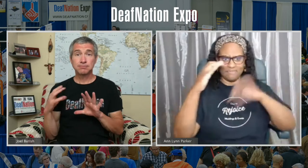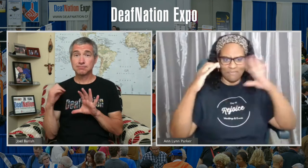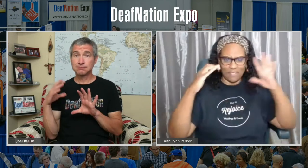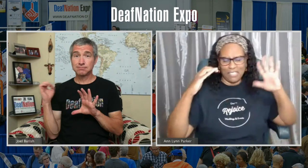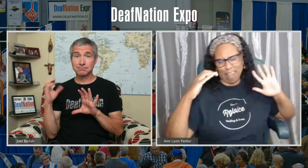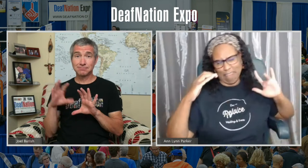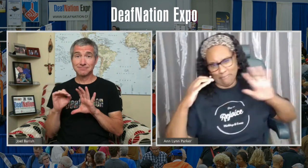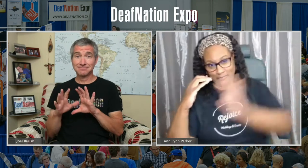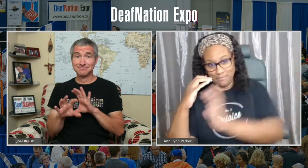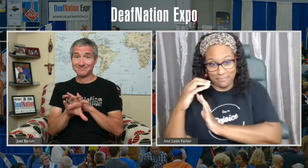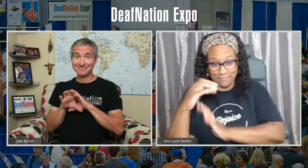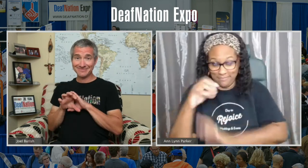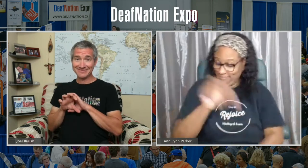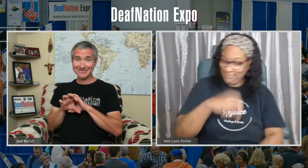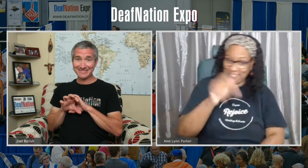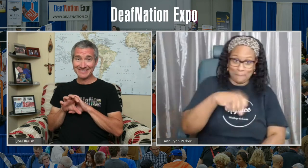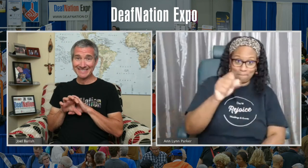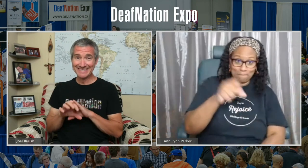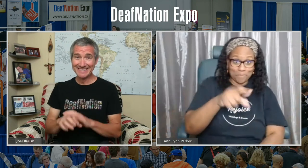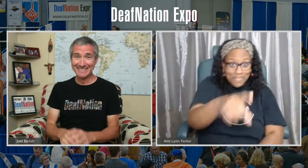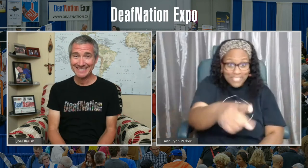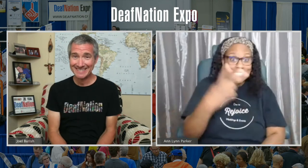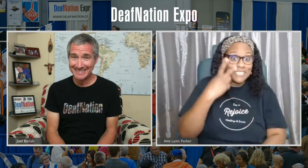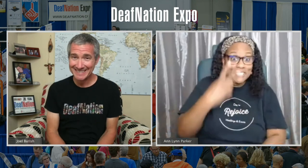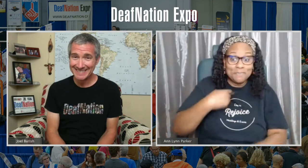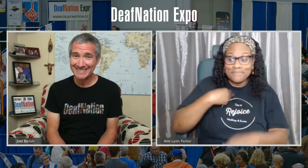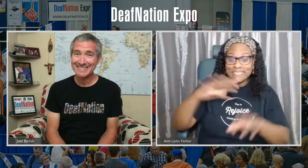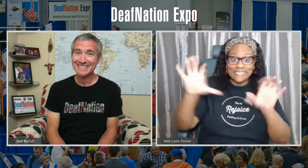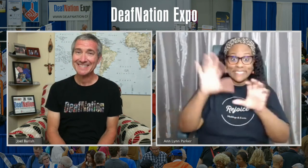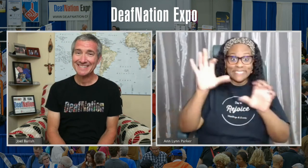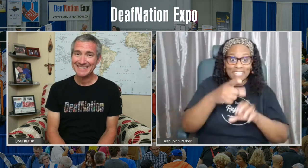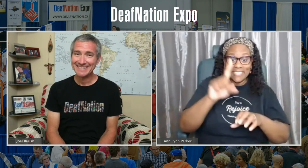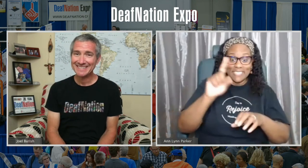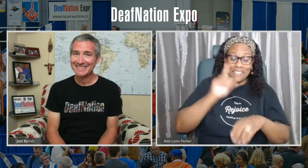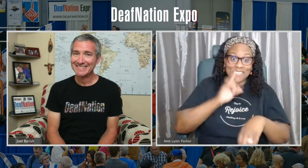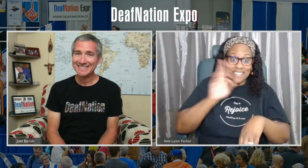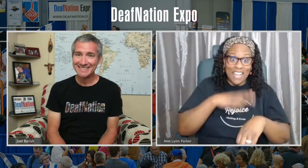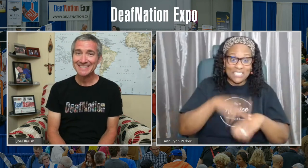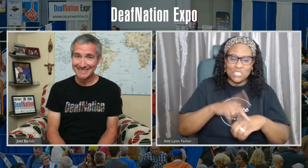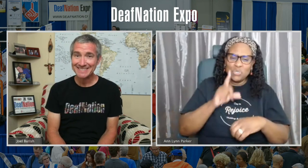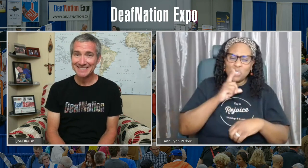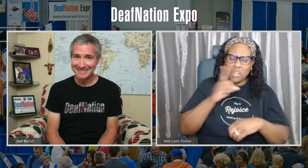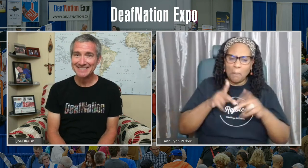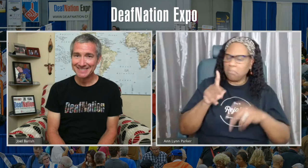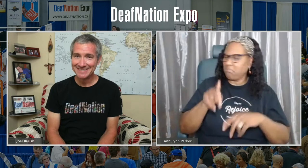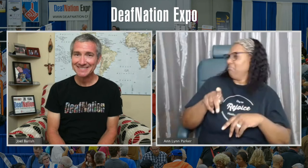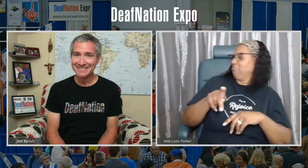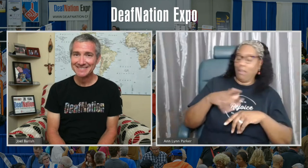I can shove everything in there. And everything fits? Yes. You saw my decorations at DeafNation.